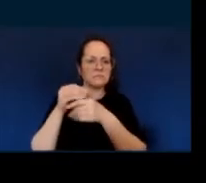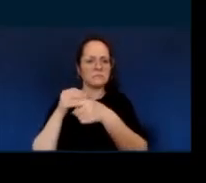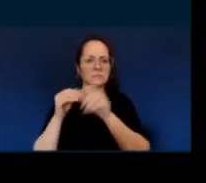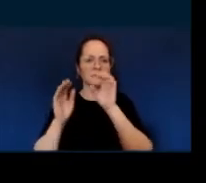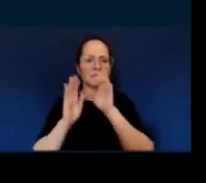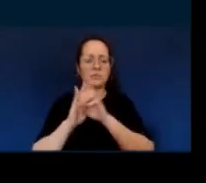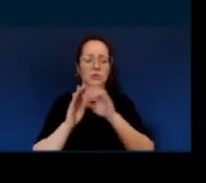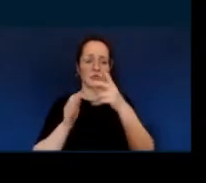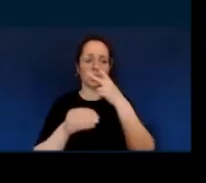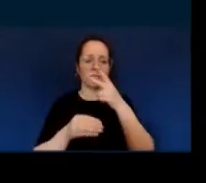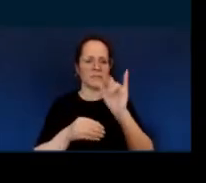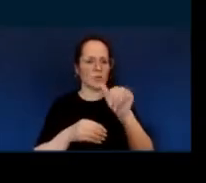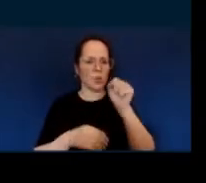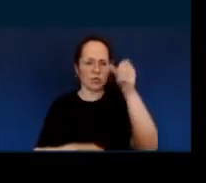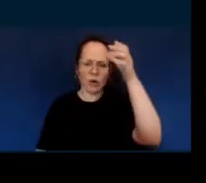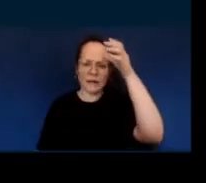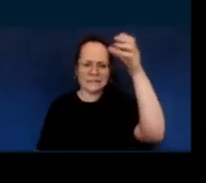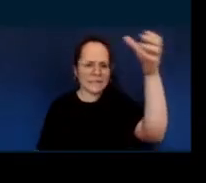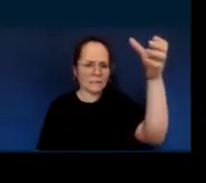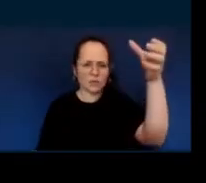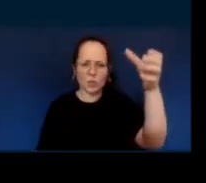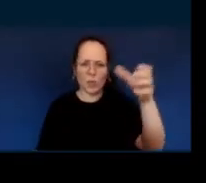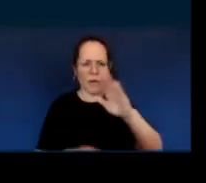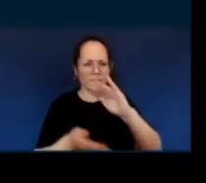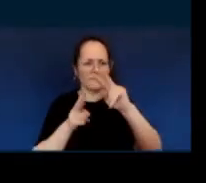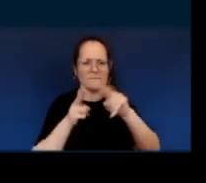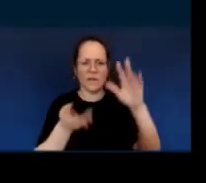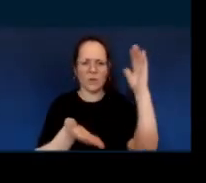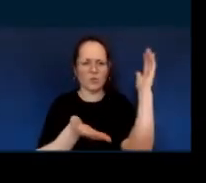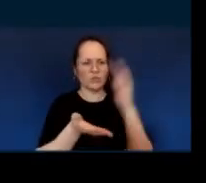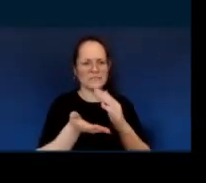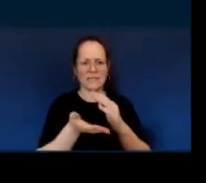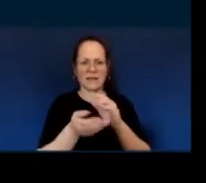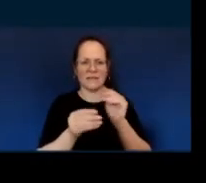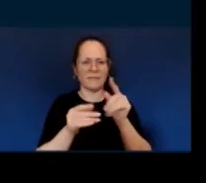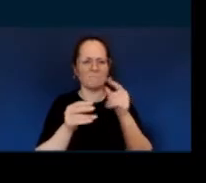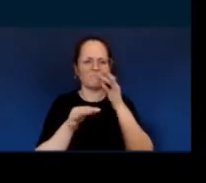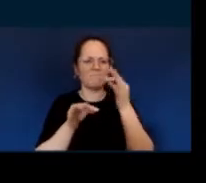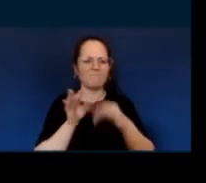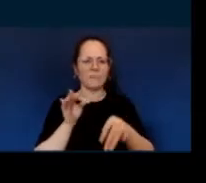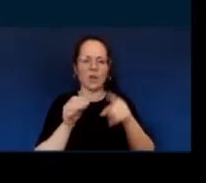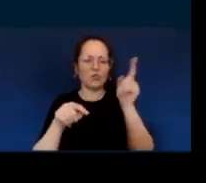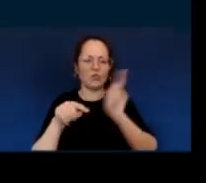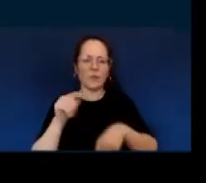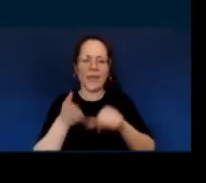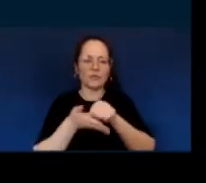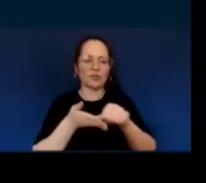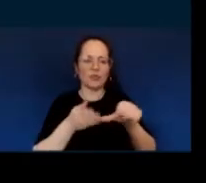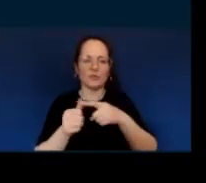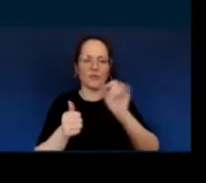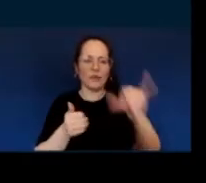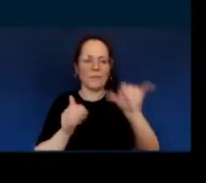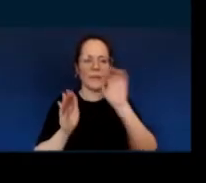CONCEPTUAL, THEY'RE REDUCTED AND SCHEMATIC, YOU WOULDN'T WANT TO DO SURGERY FROM THESE IMAGES BUT IT DOES GIVE A SLIGHT INDICATION